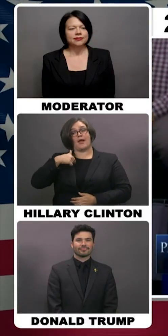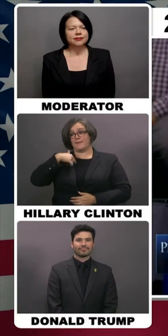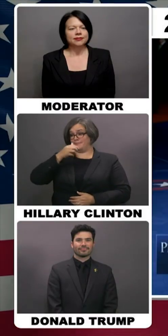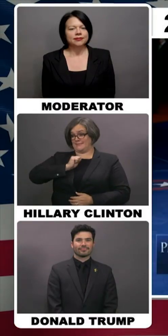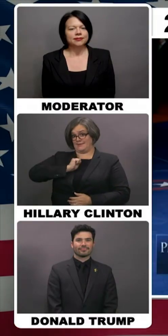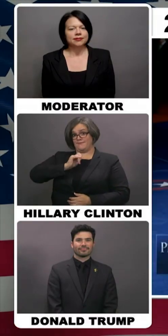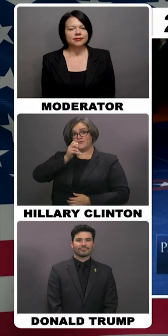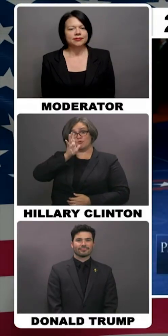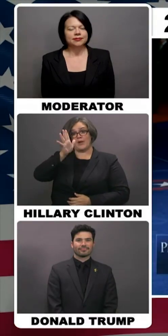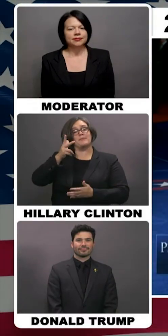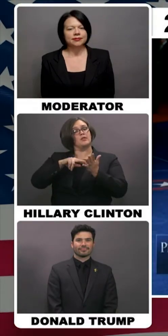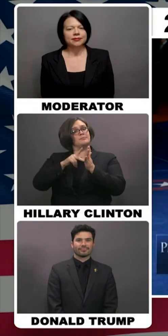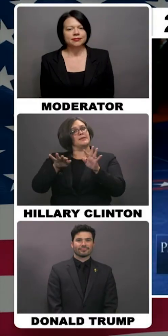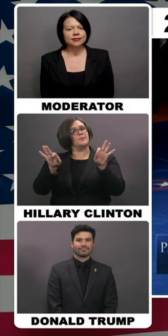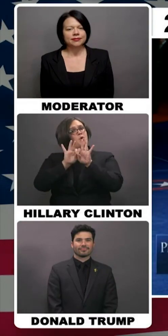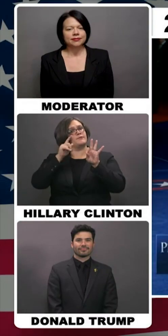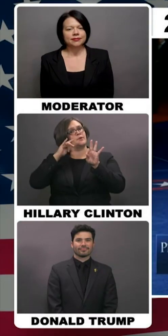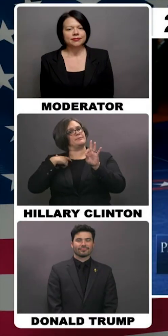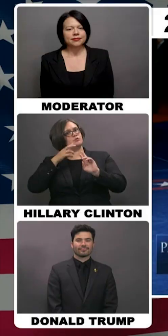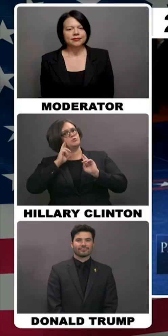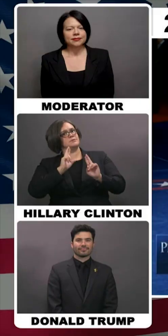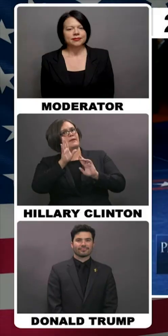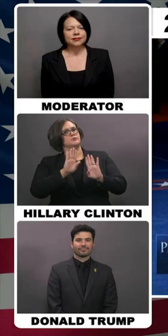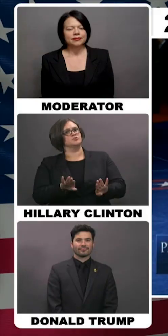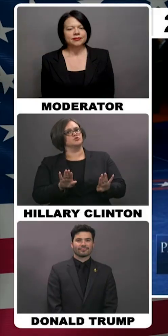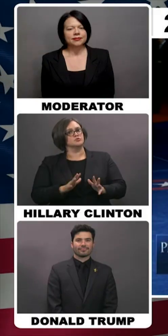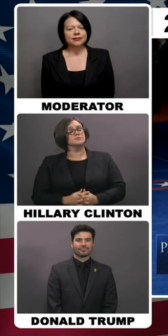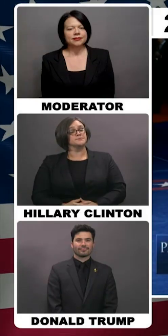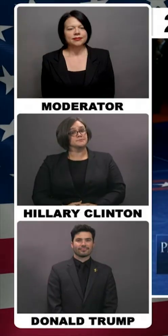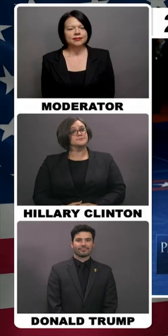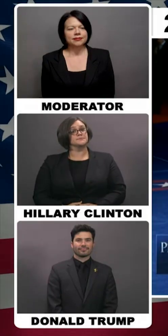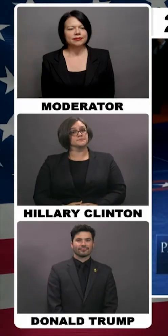Uh, so I, I believe that this election